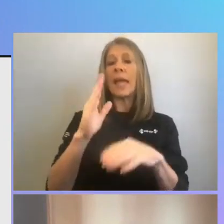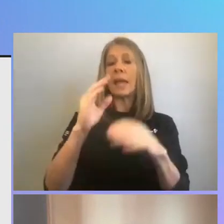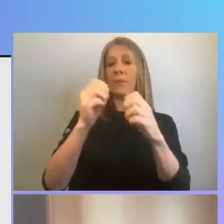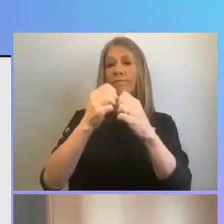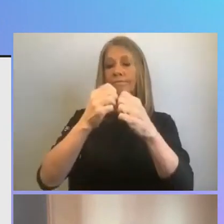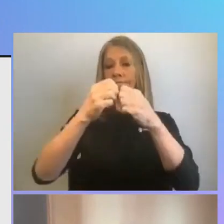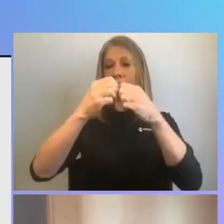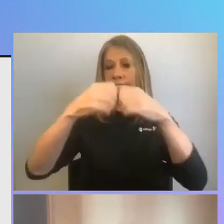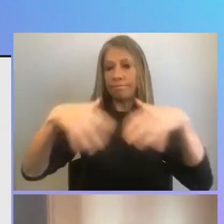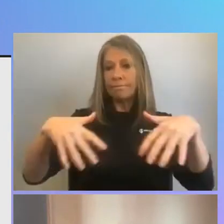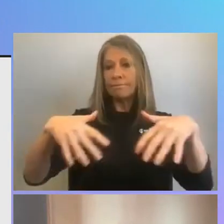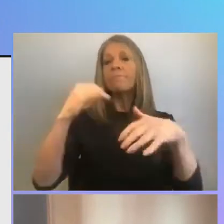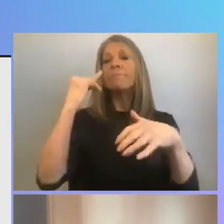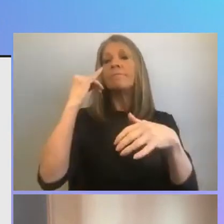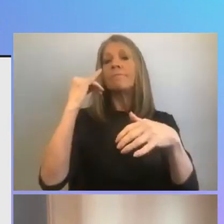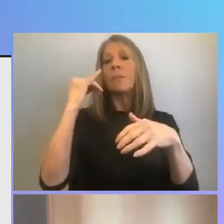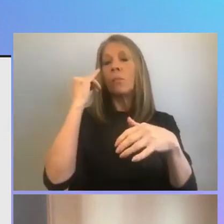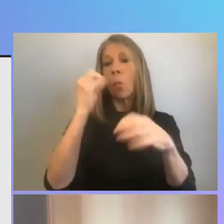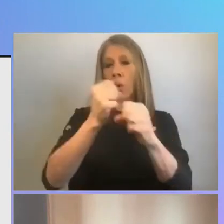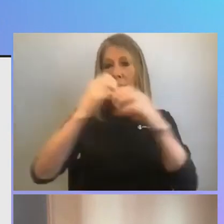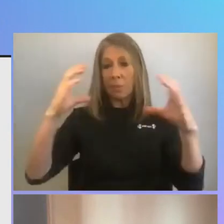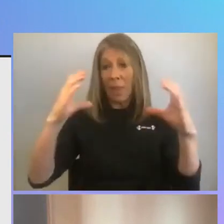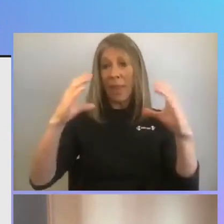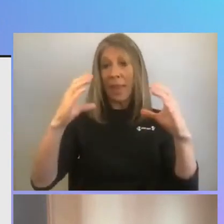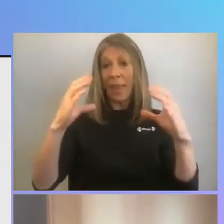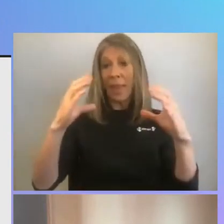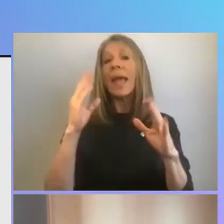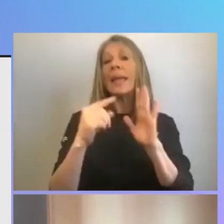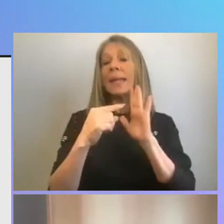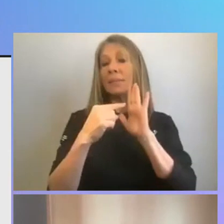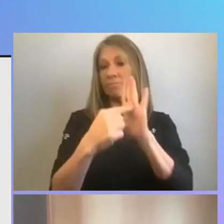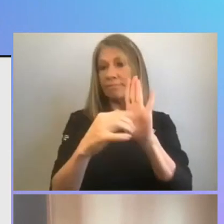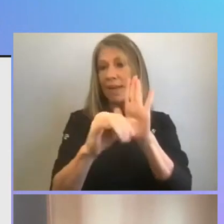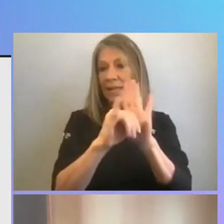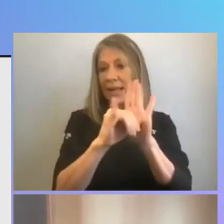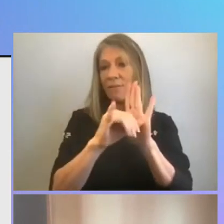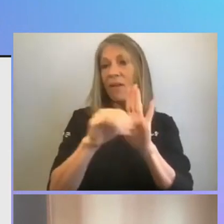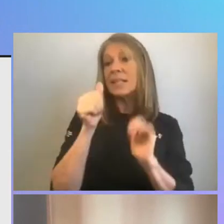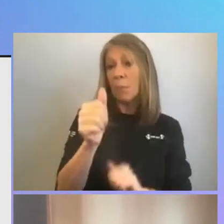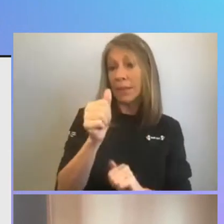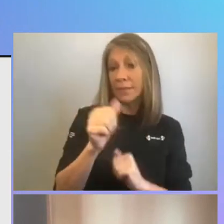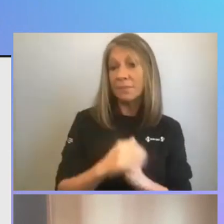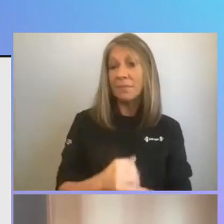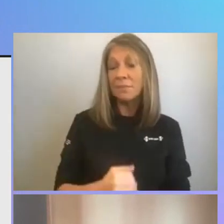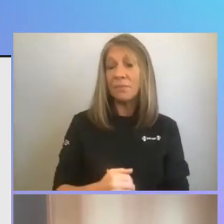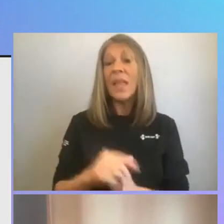applicable, and it identifies as a button. So this criteria it